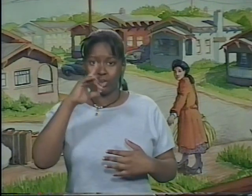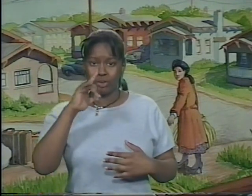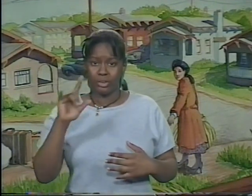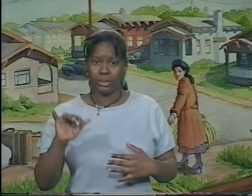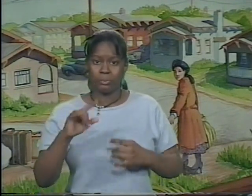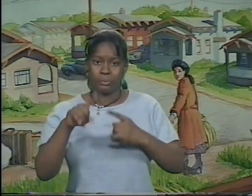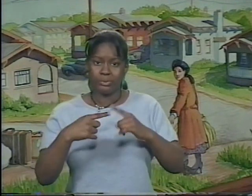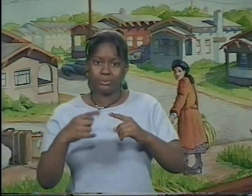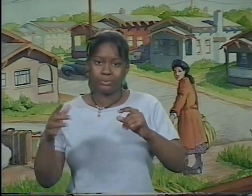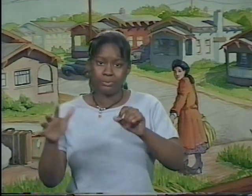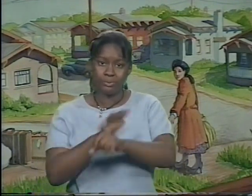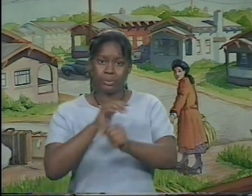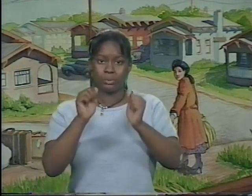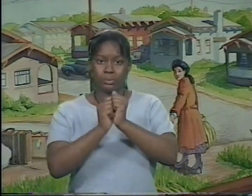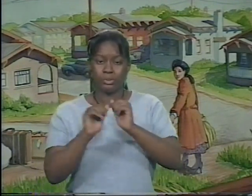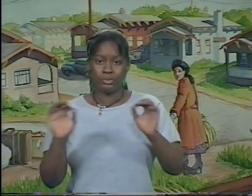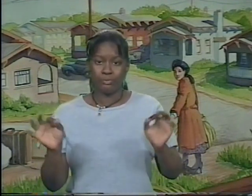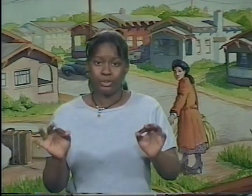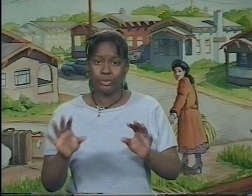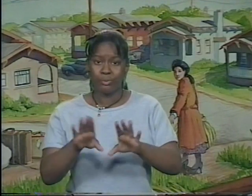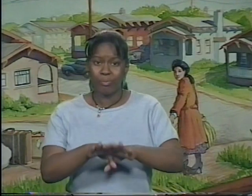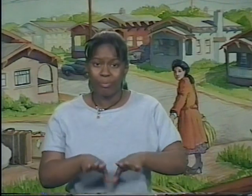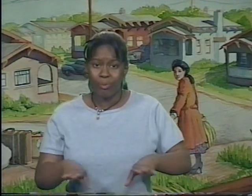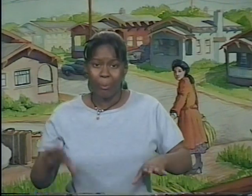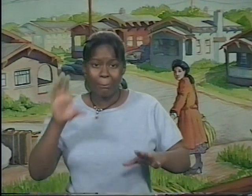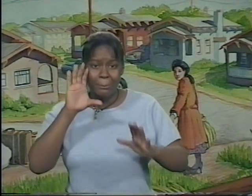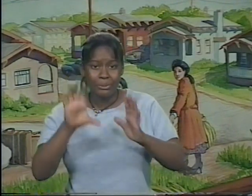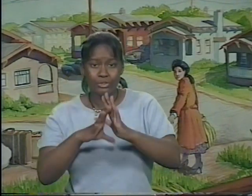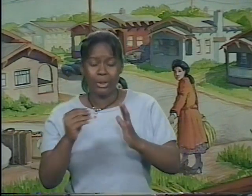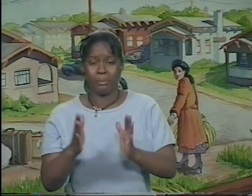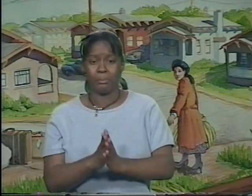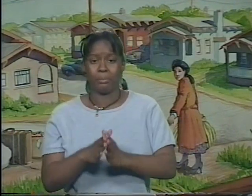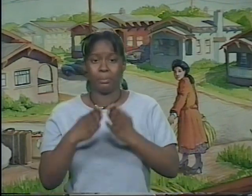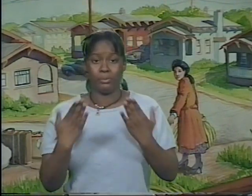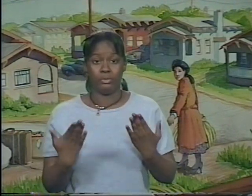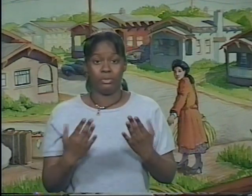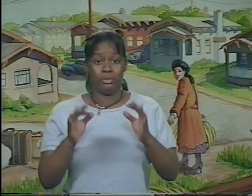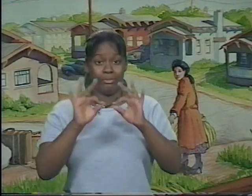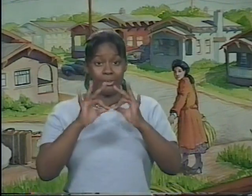had looked when they were filled with furniture and rugs and pictures and books.